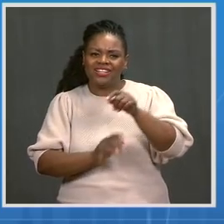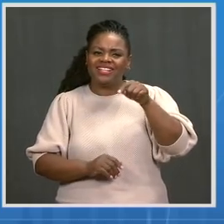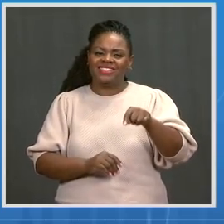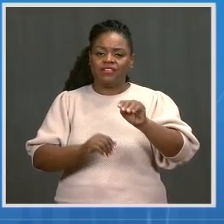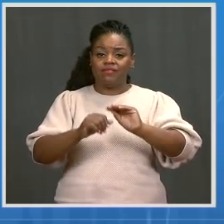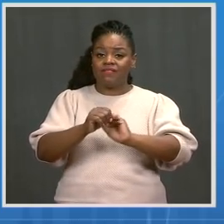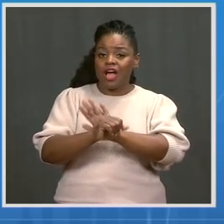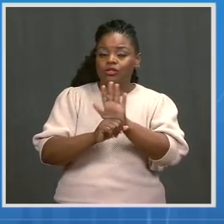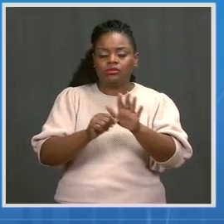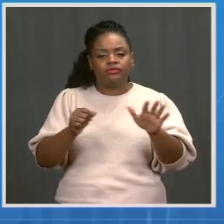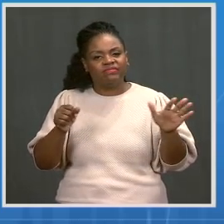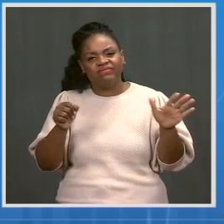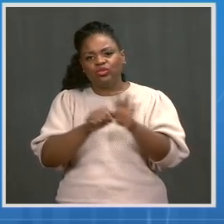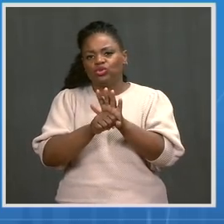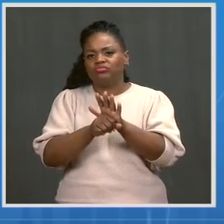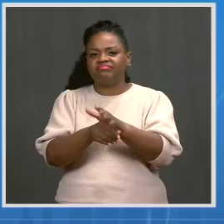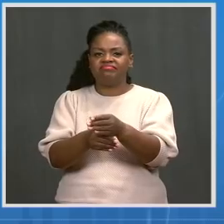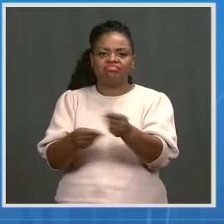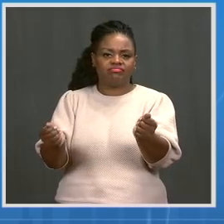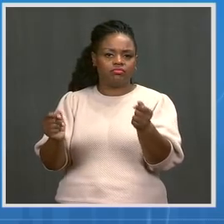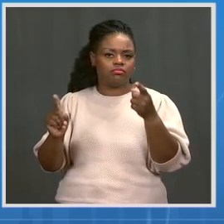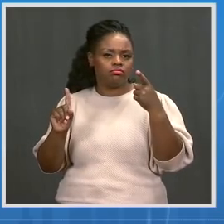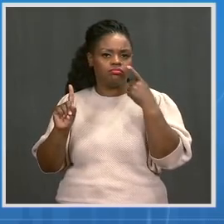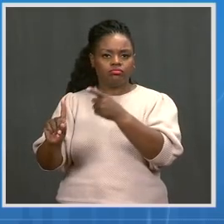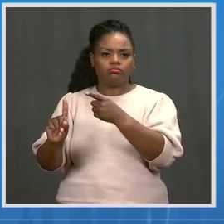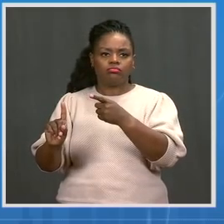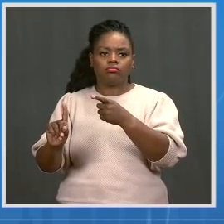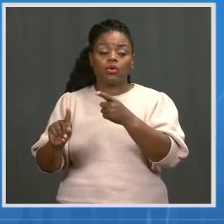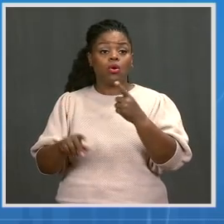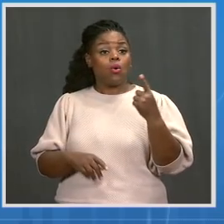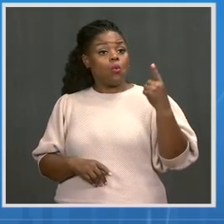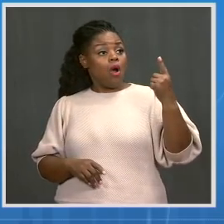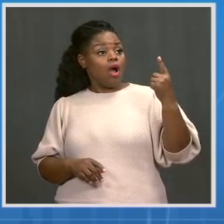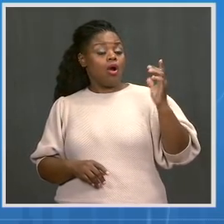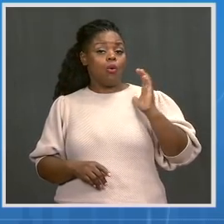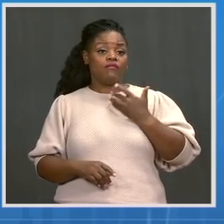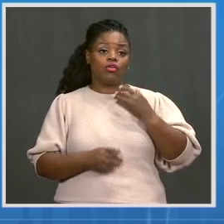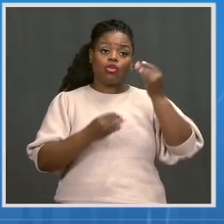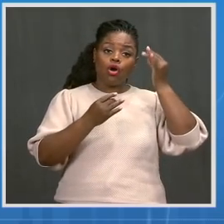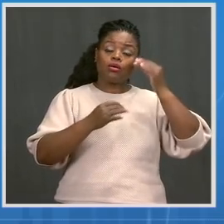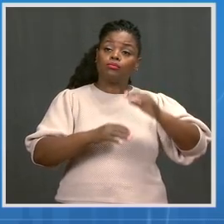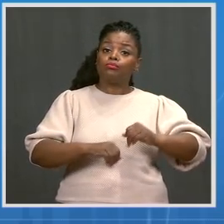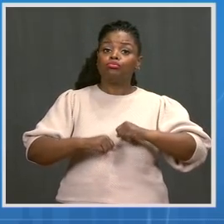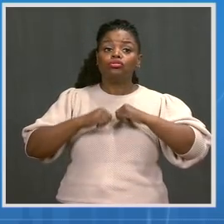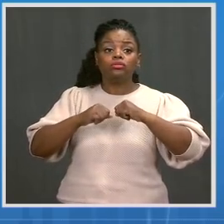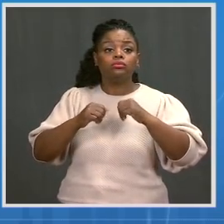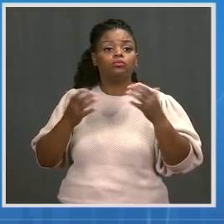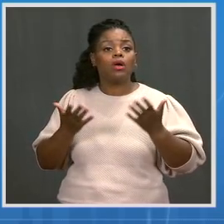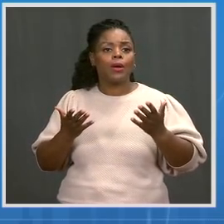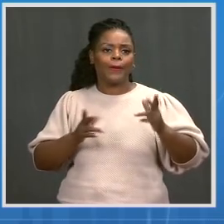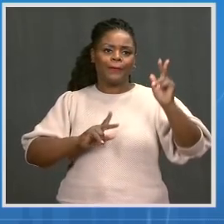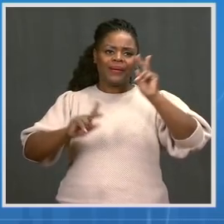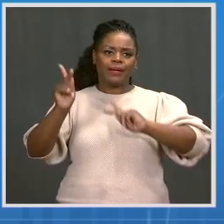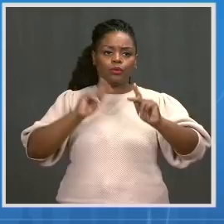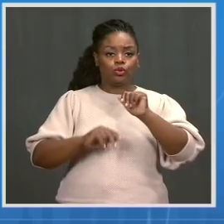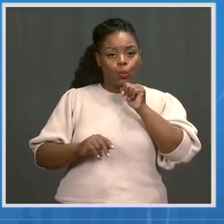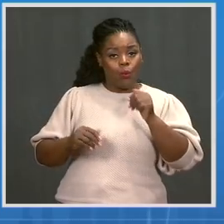Now, what are one of the main obstacles for that? Obviously, it's under-vaccinated people and under-vaccinated regions of the country,